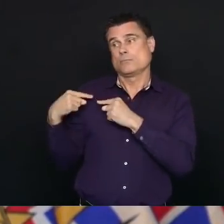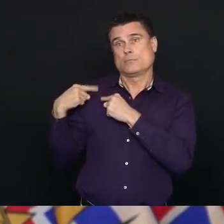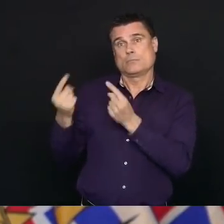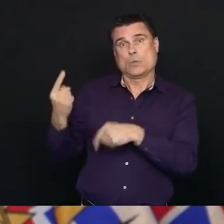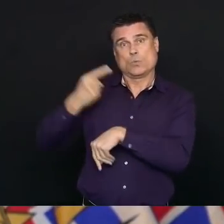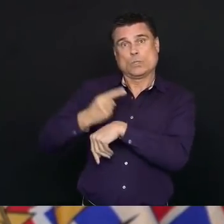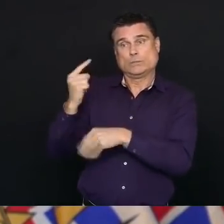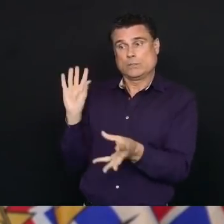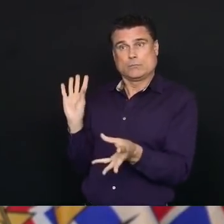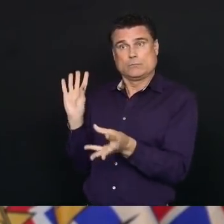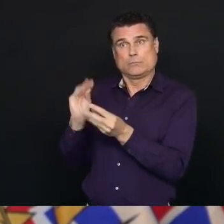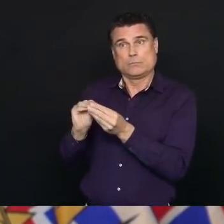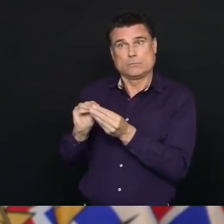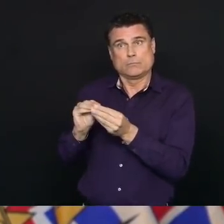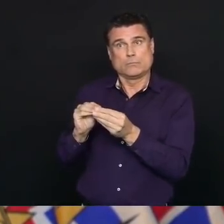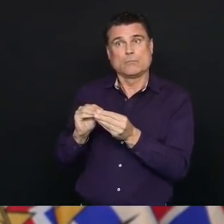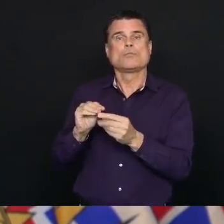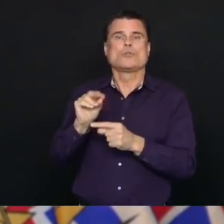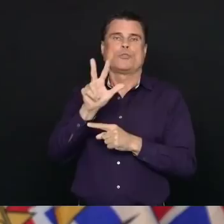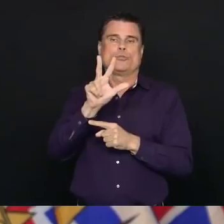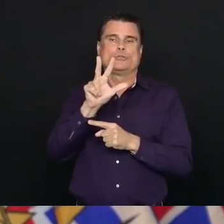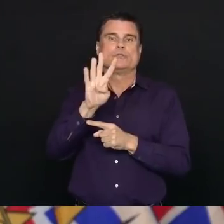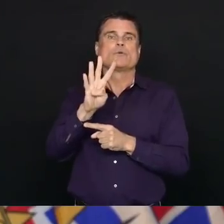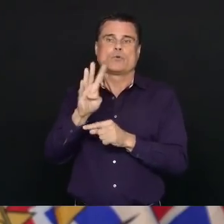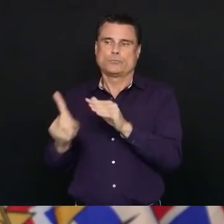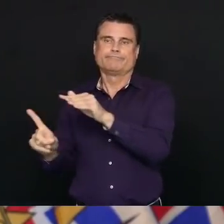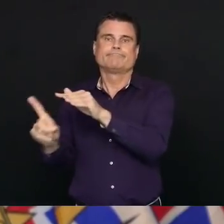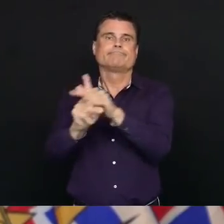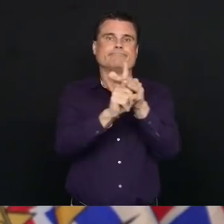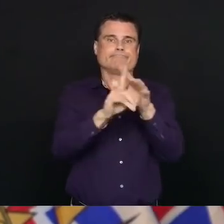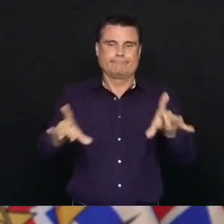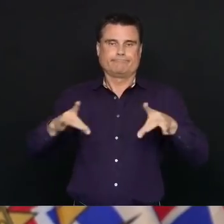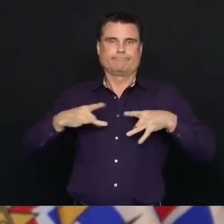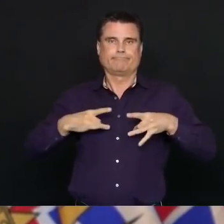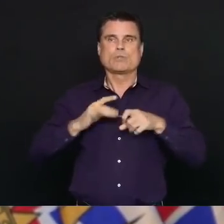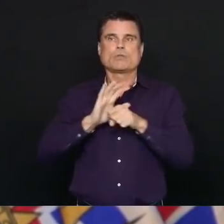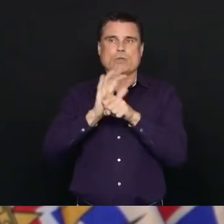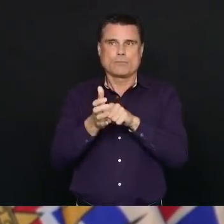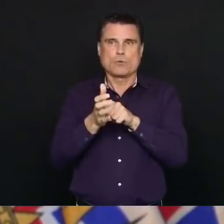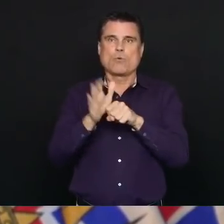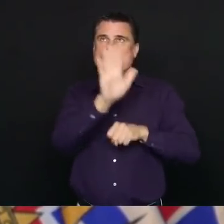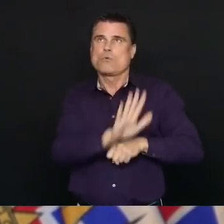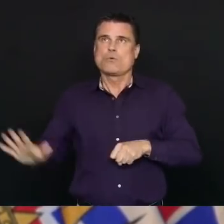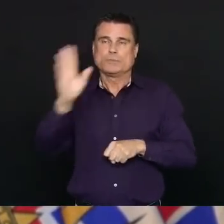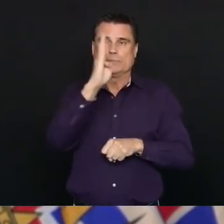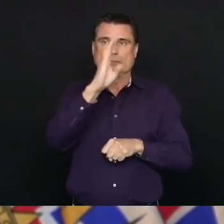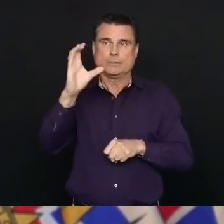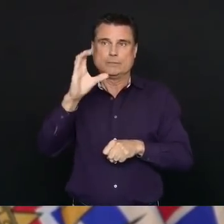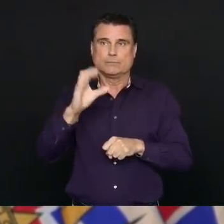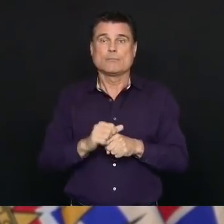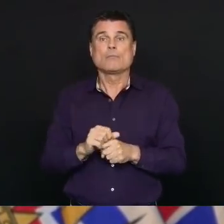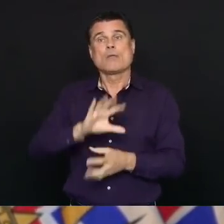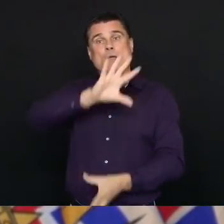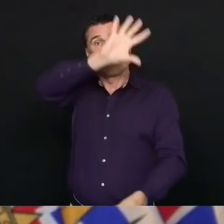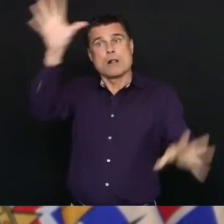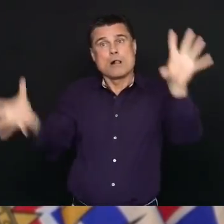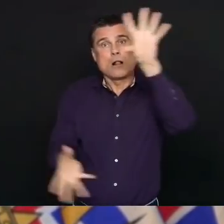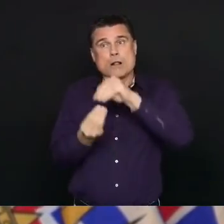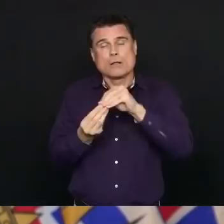releasing a statement at around 3 o'clock with information about what is going to happen from Thursday to Friday. Doctor Byron will be briefing at noon on